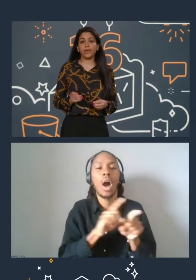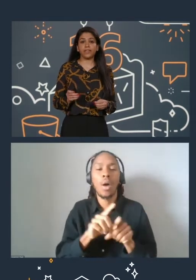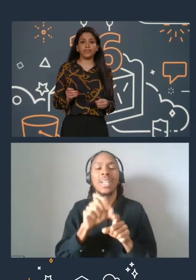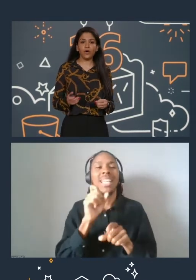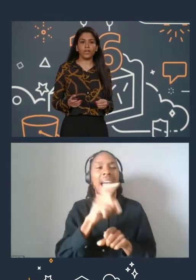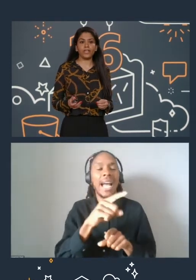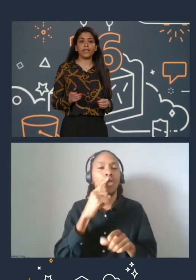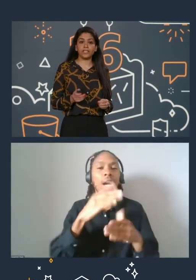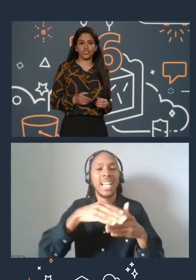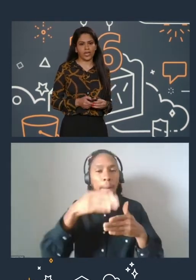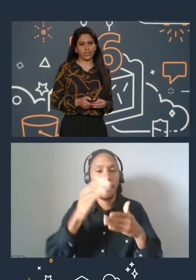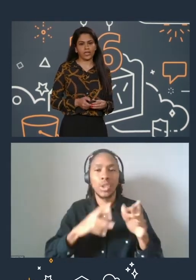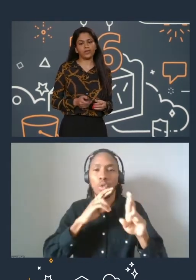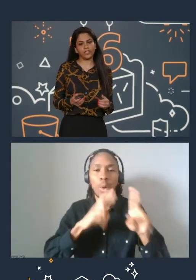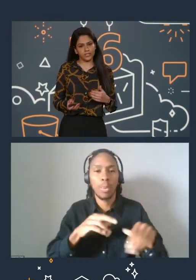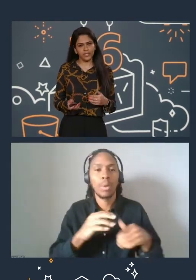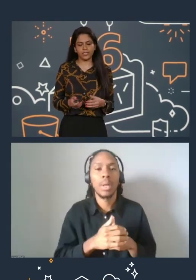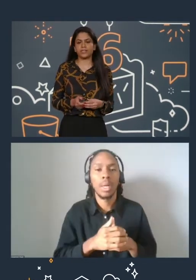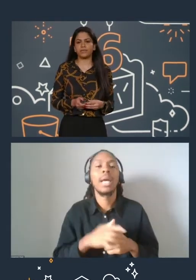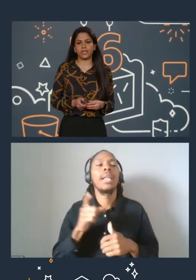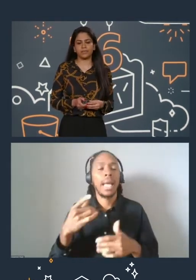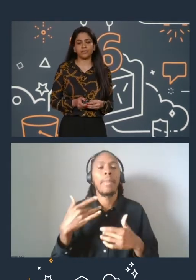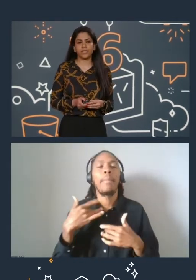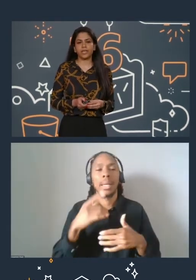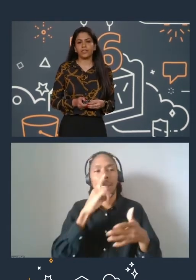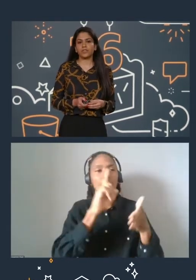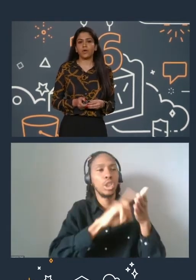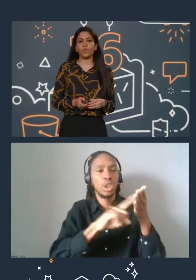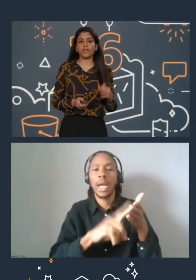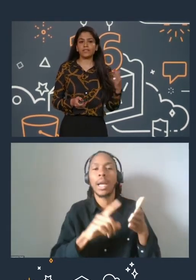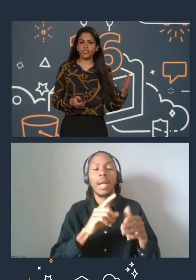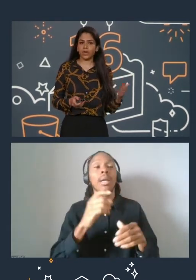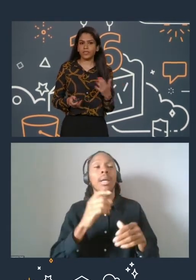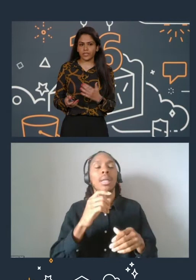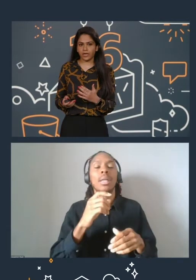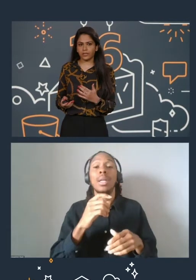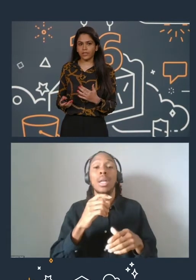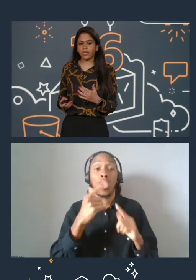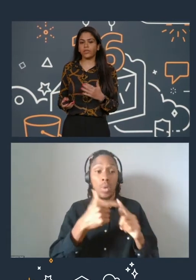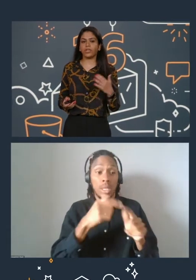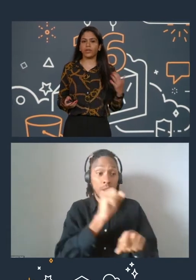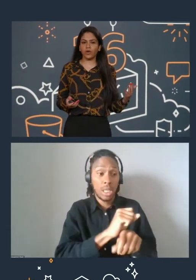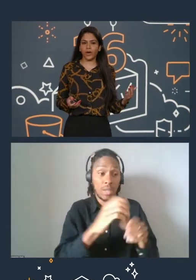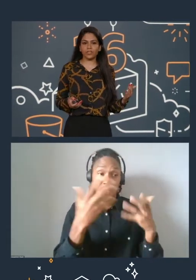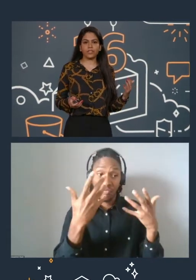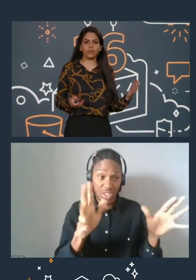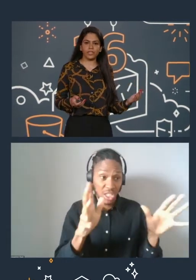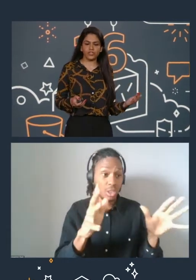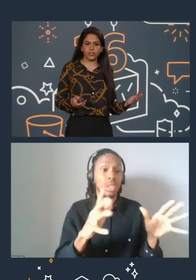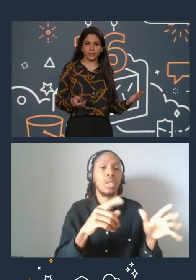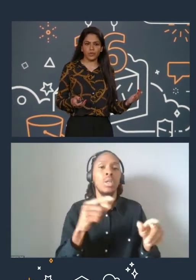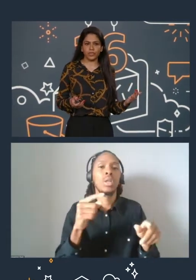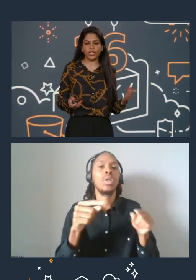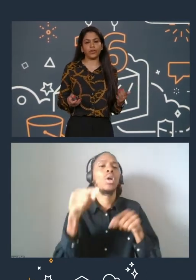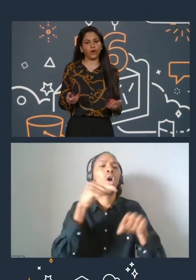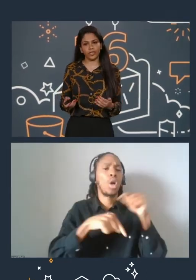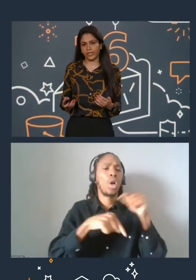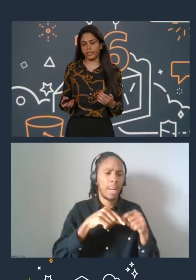By default, it is checked and we'll see it in some time. So once the job is done, you can go back to the completion report and audit it.